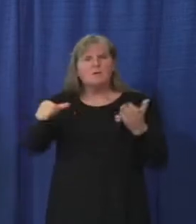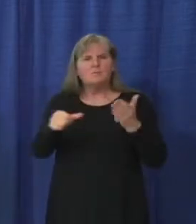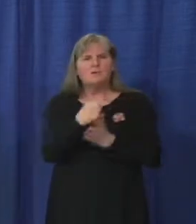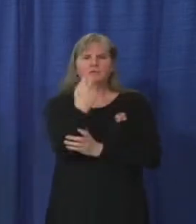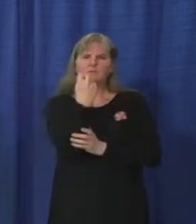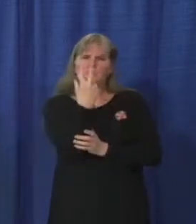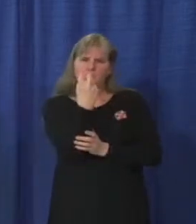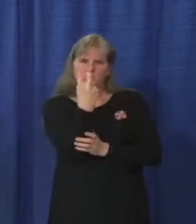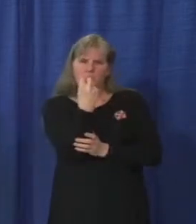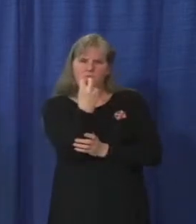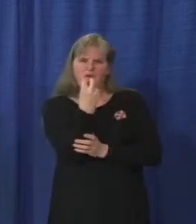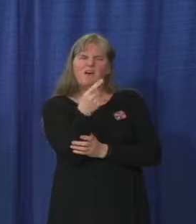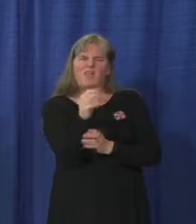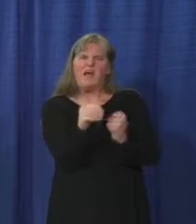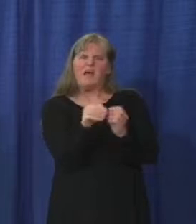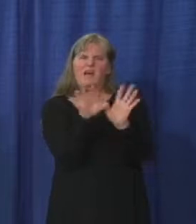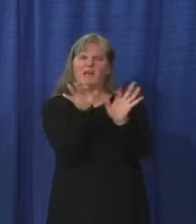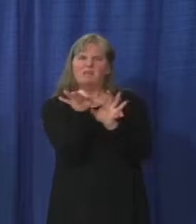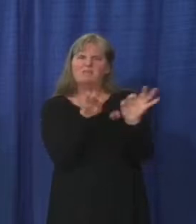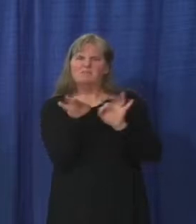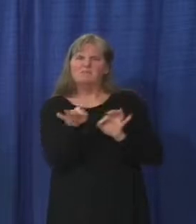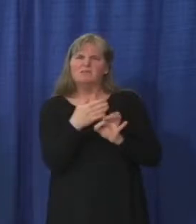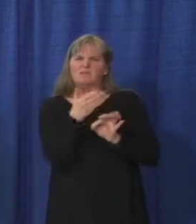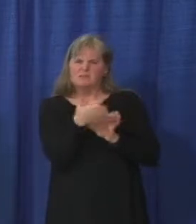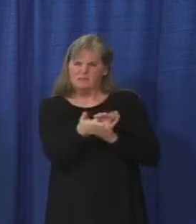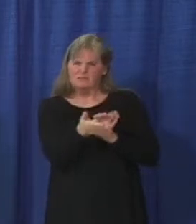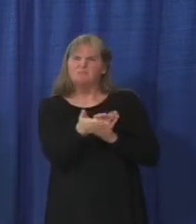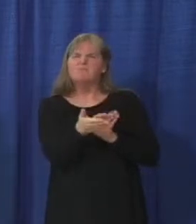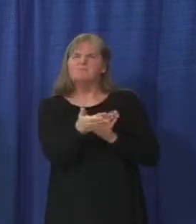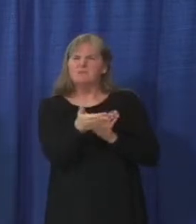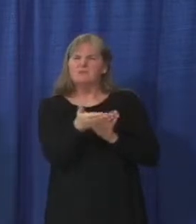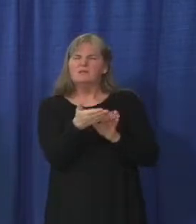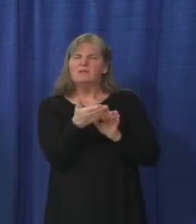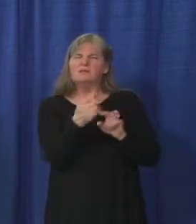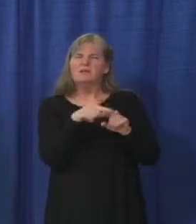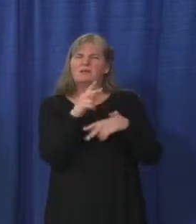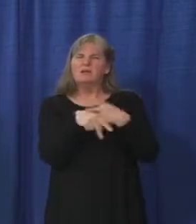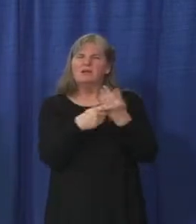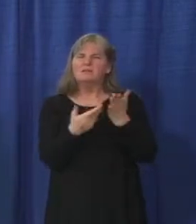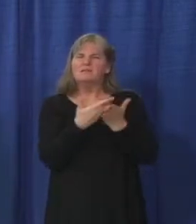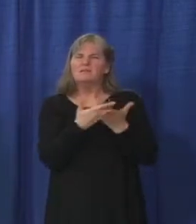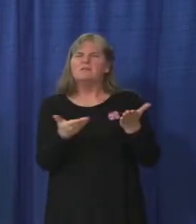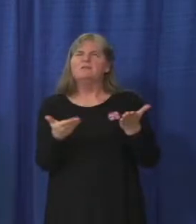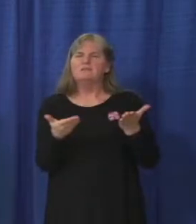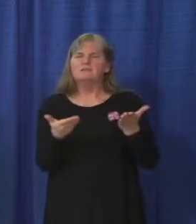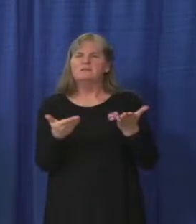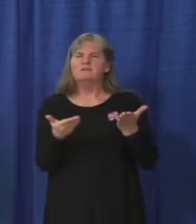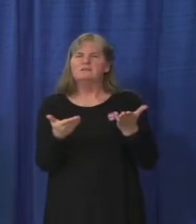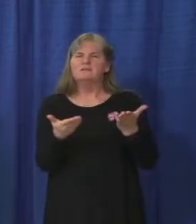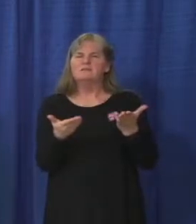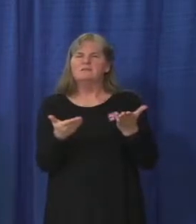illustrating all the different things that are coming under this. The other point I would make is that what I appreciate about